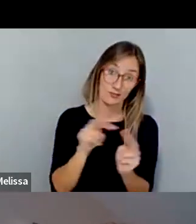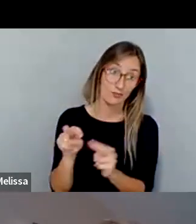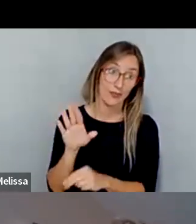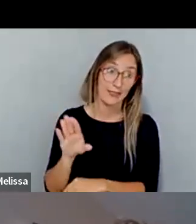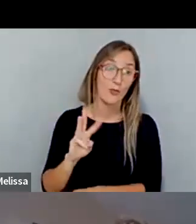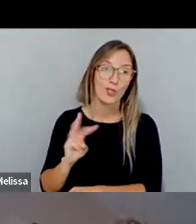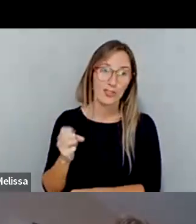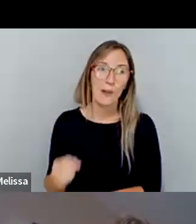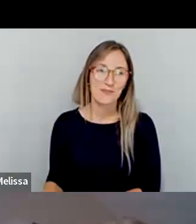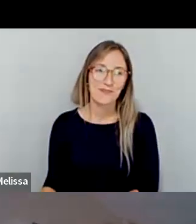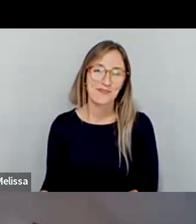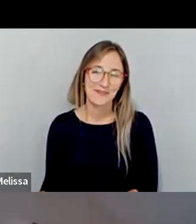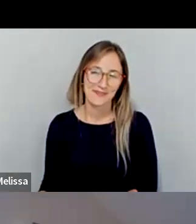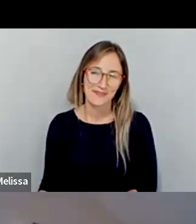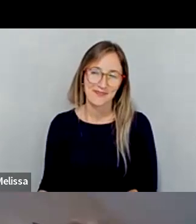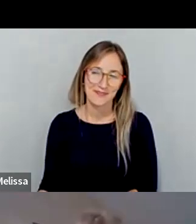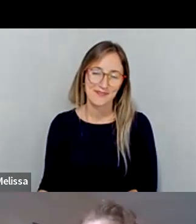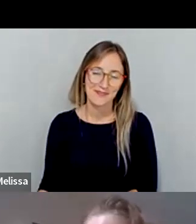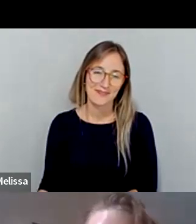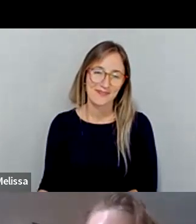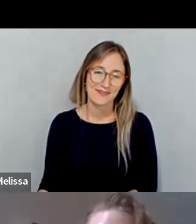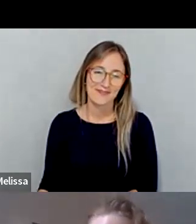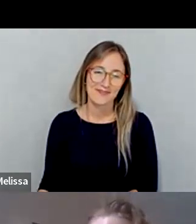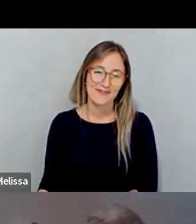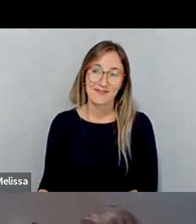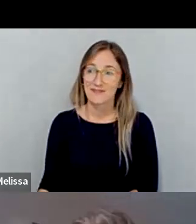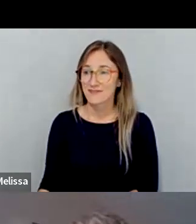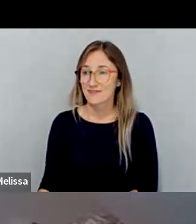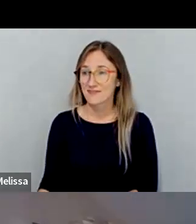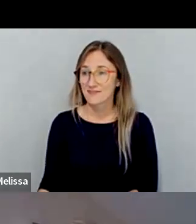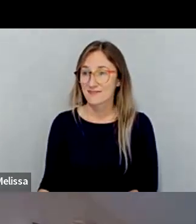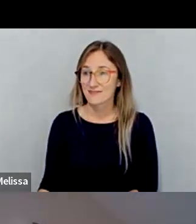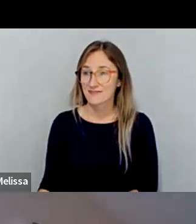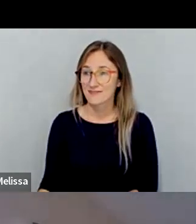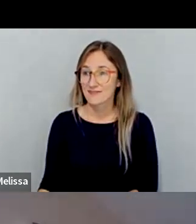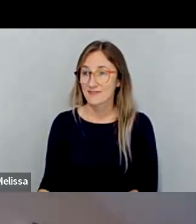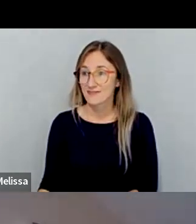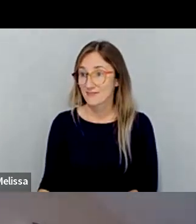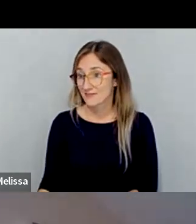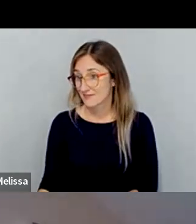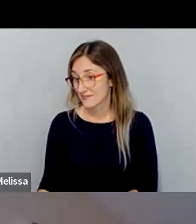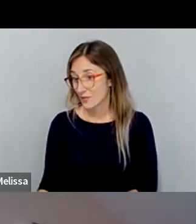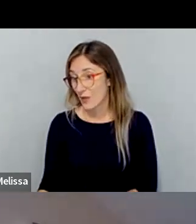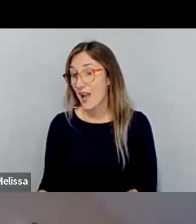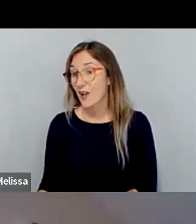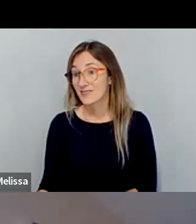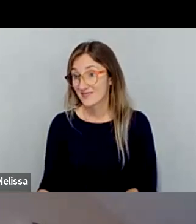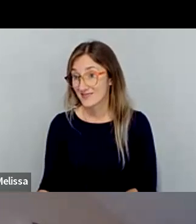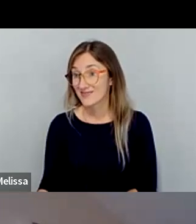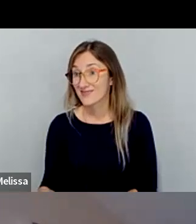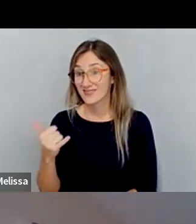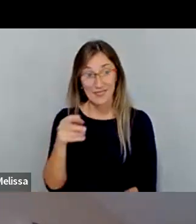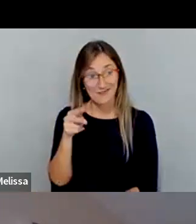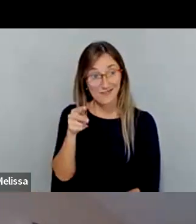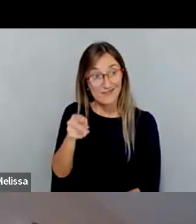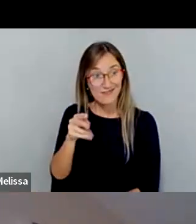Building coalitions in building our community and so, I am excited he is